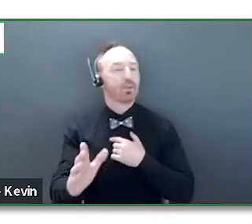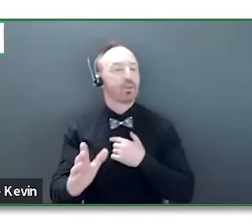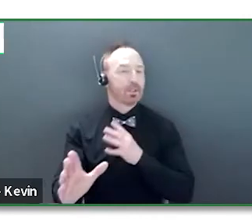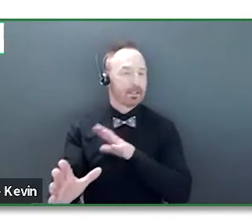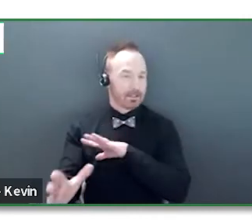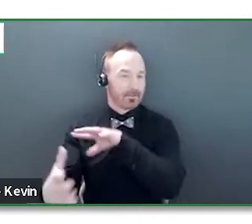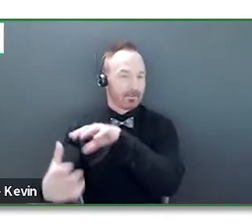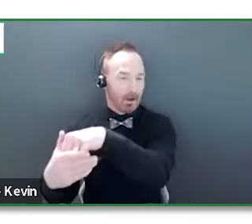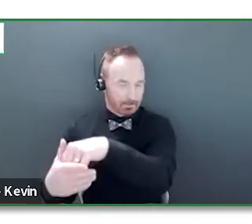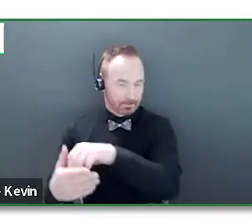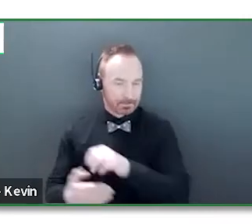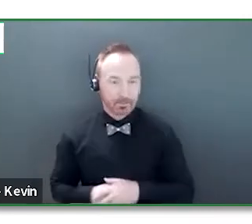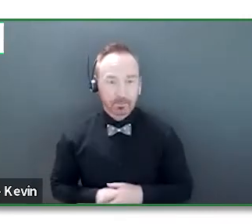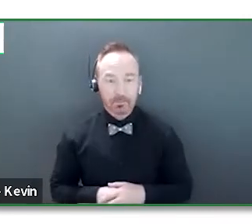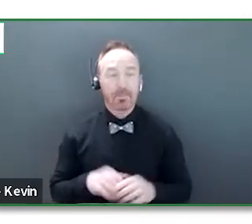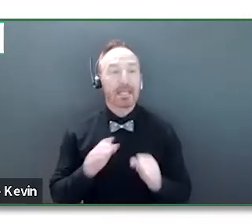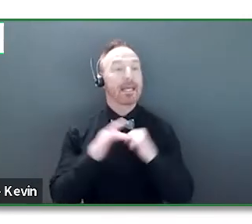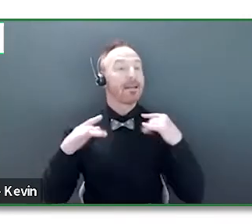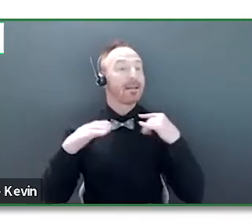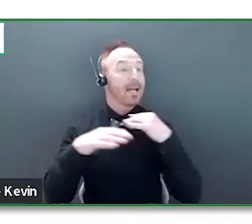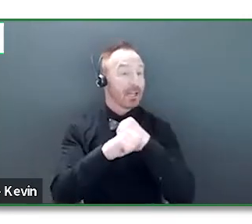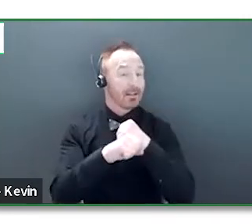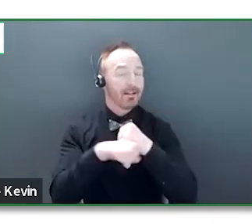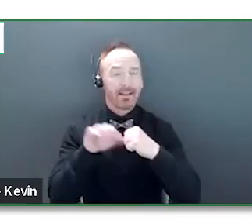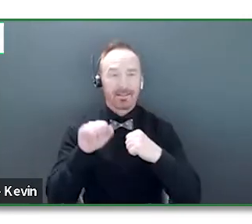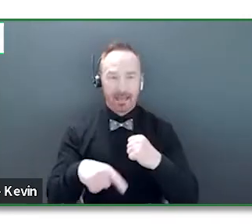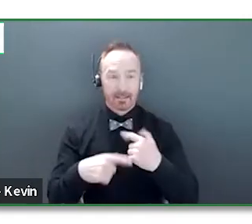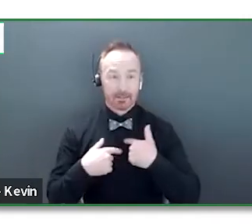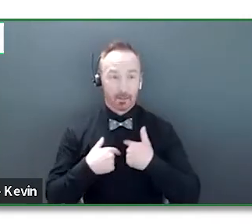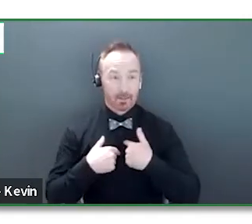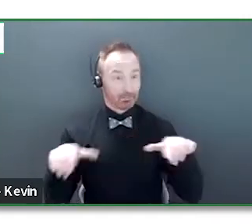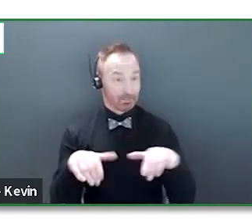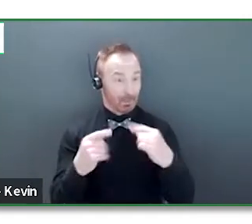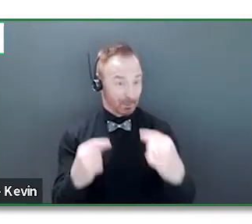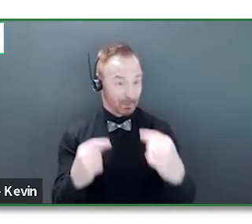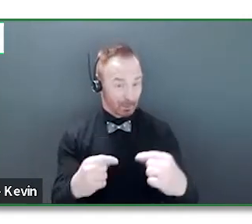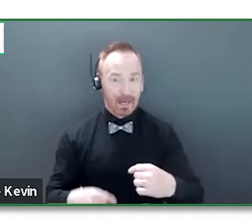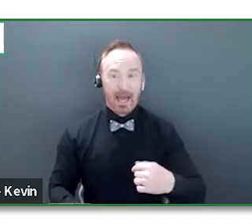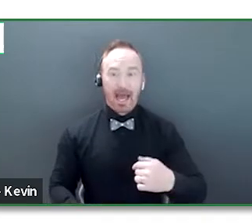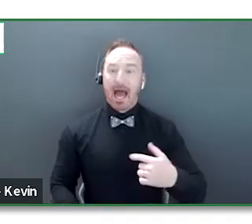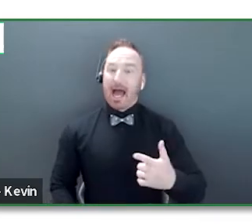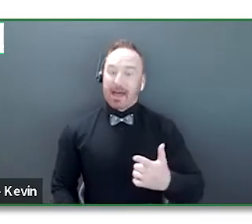in a nutshell what we do which is I feel a bit exhausted explaining it.